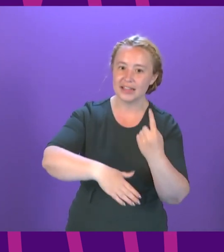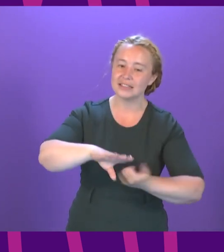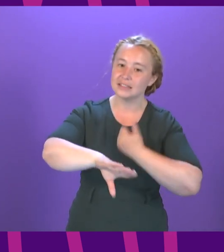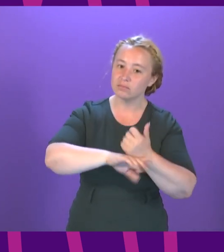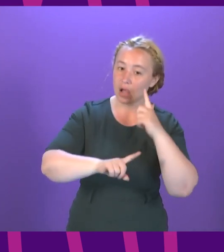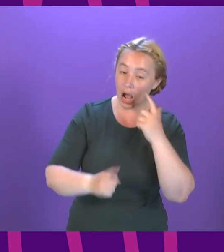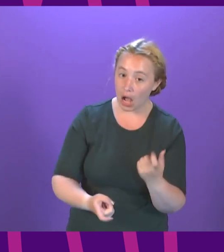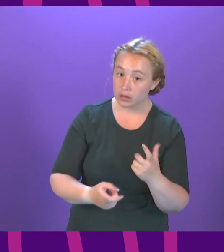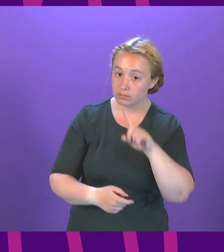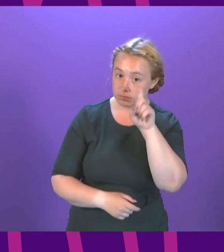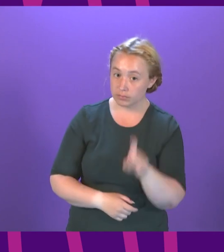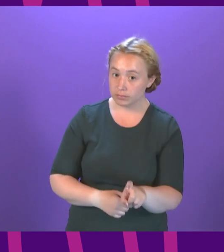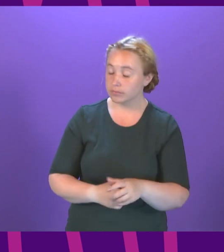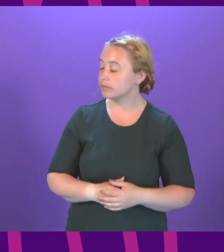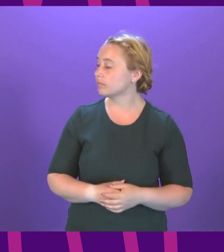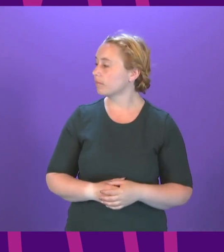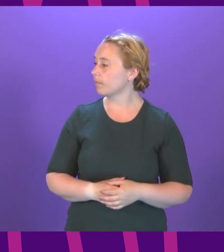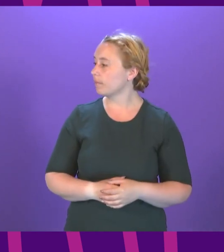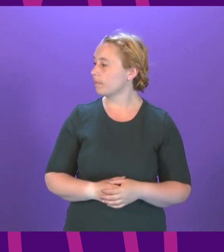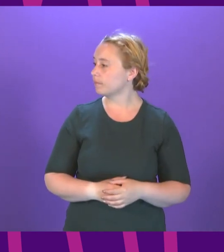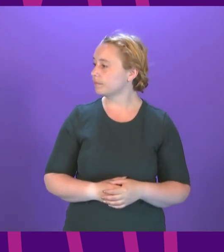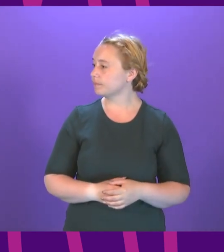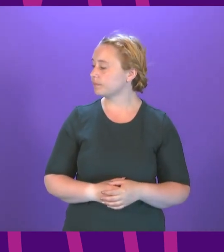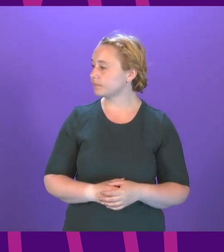Two thousand is the standard limit for